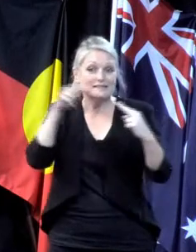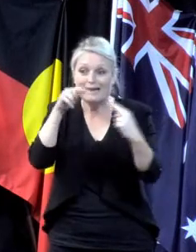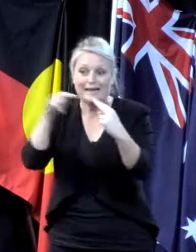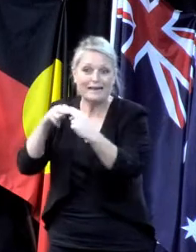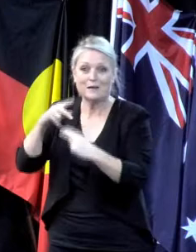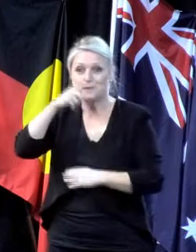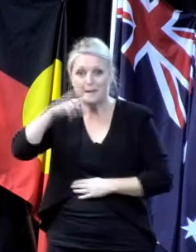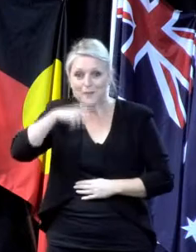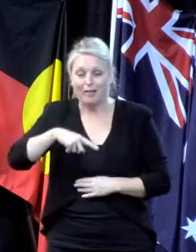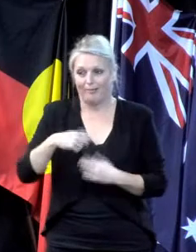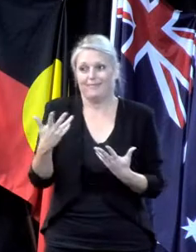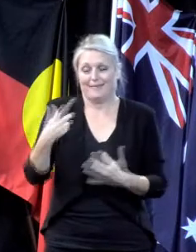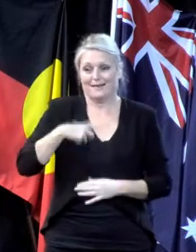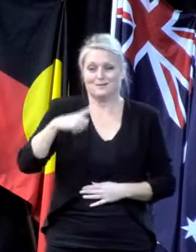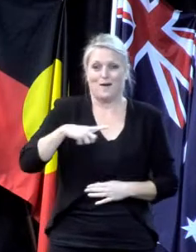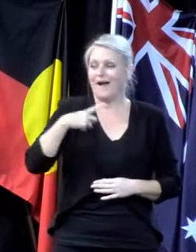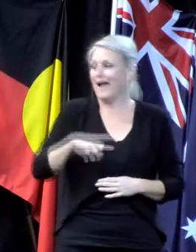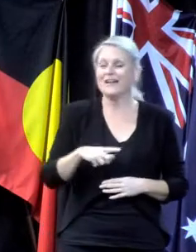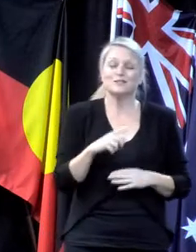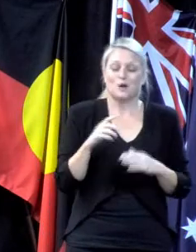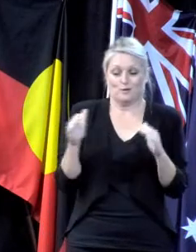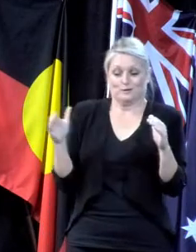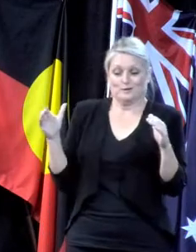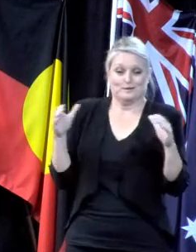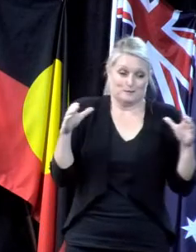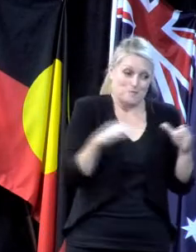It limits our opportunities? MS FENOGLIO: Yes. So our focus is on engagement in the quality programs set,